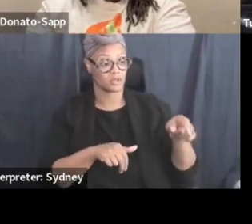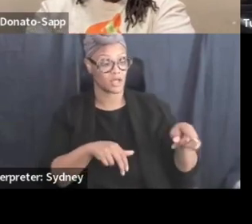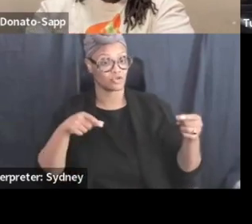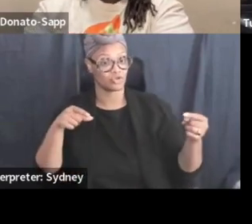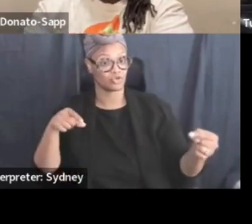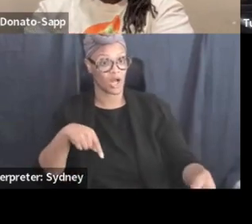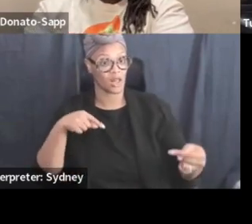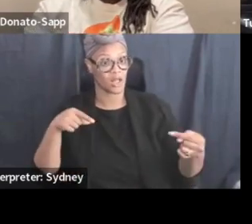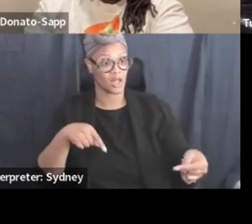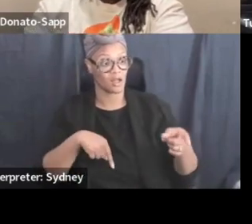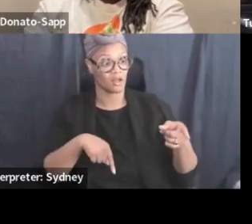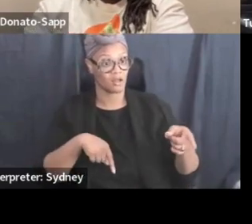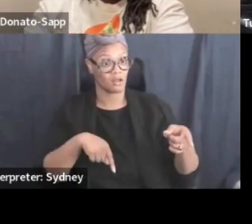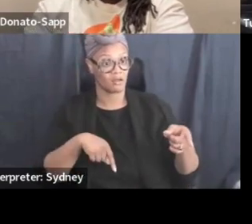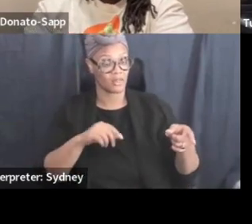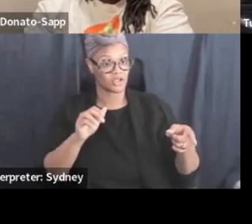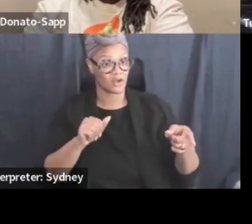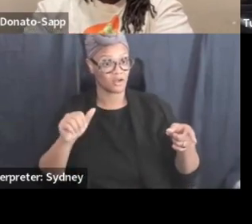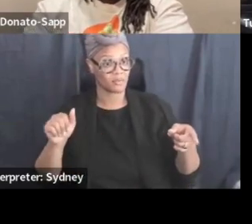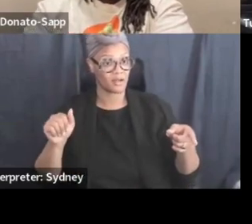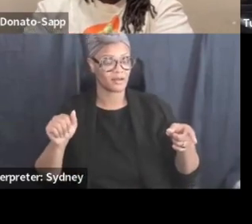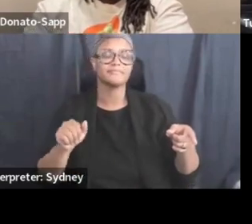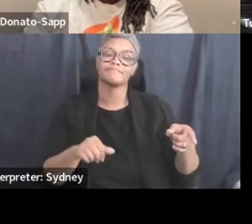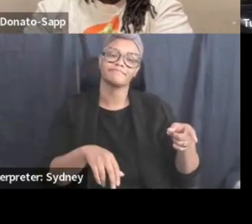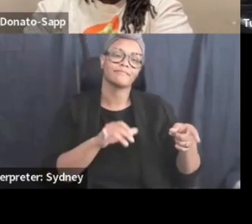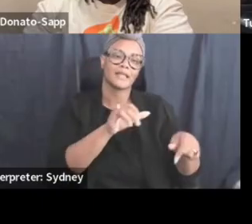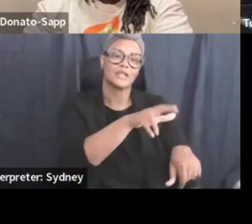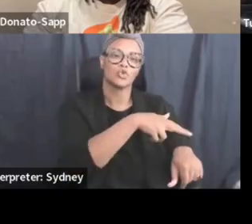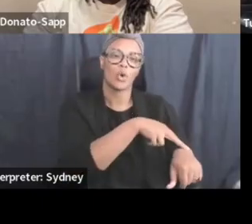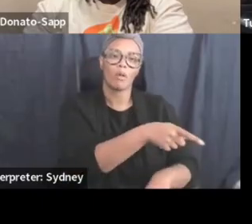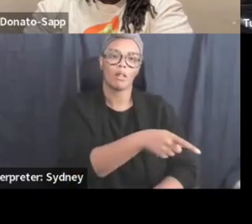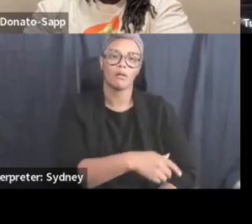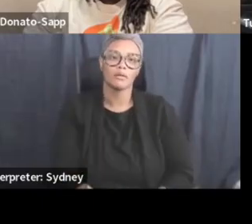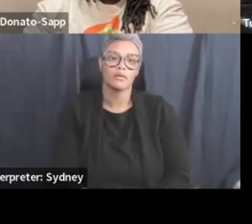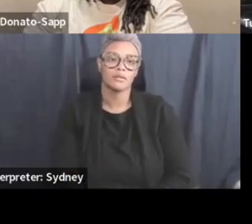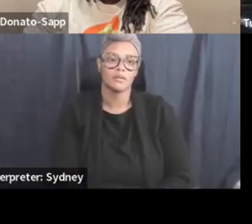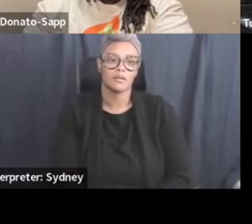that makes sense. So now I'm already changed again how I'm looking at the supports.